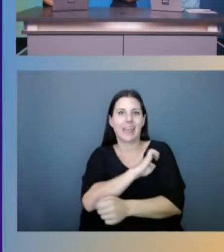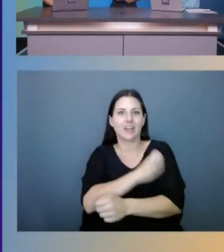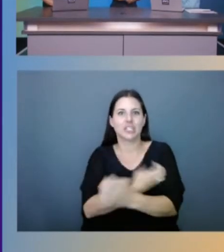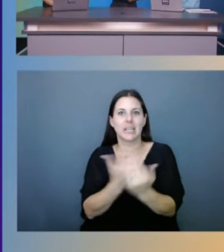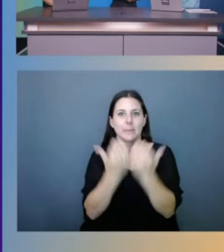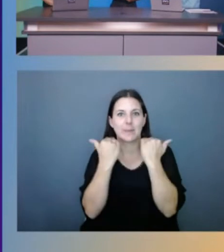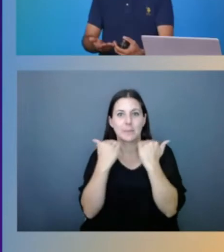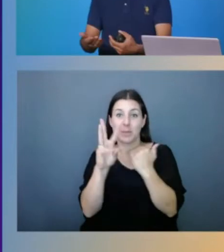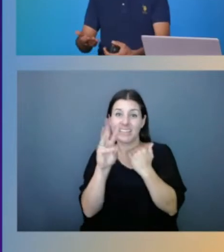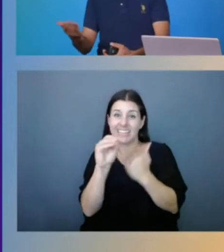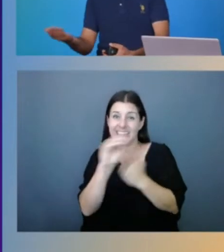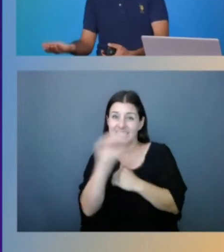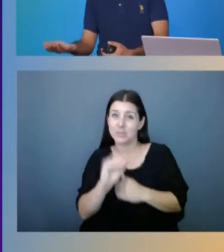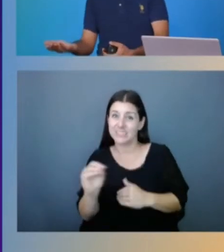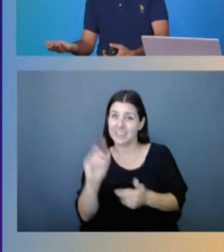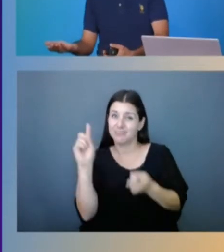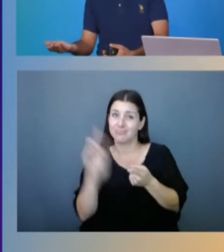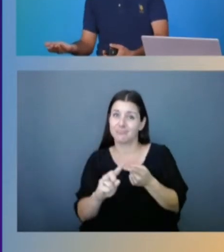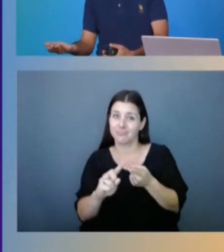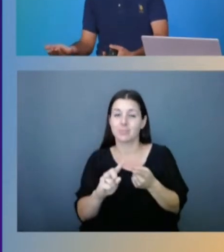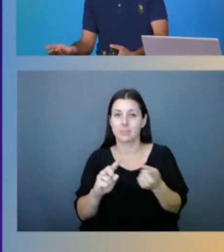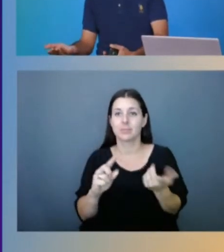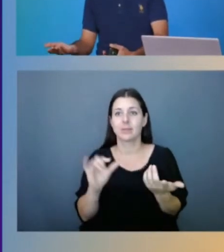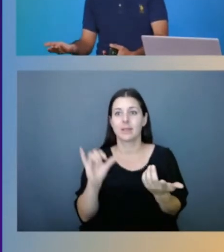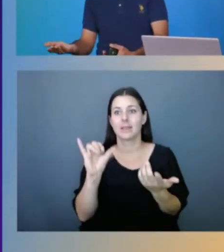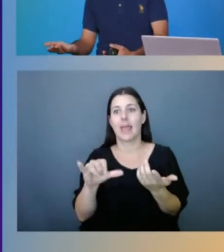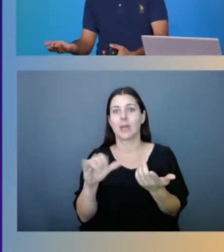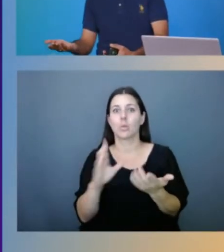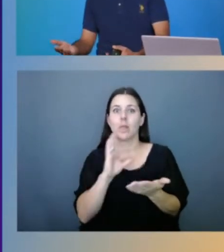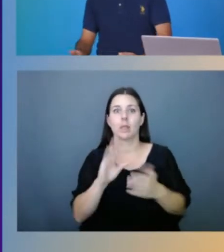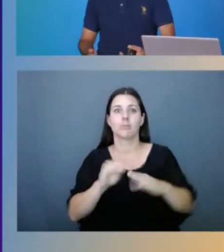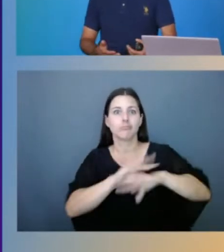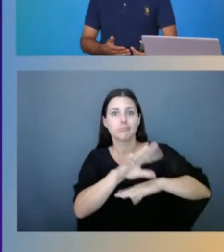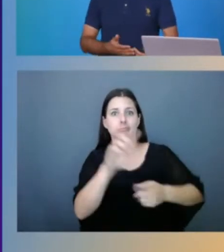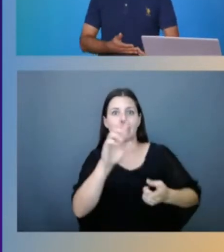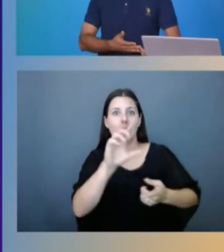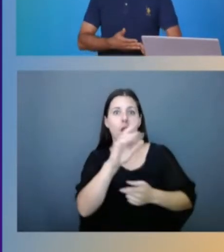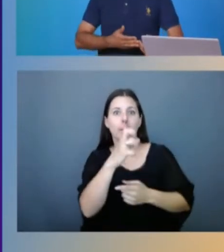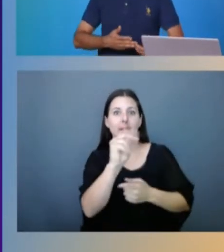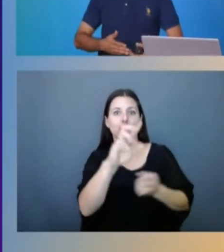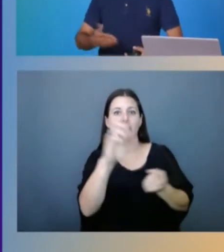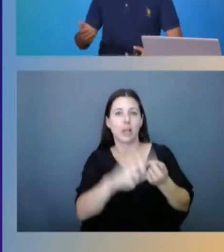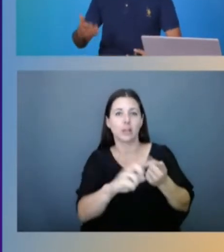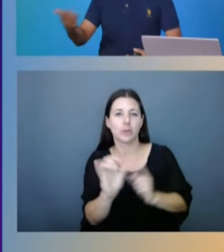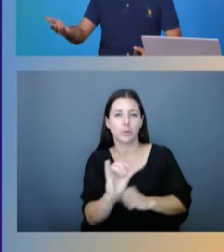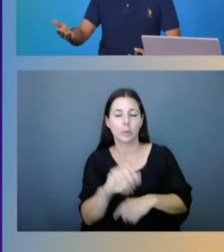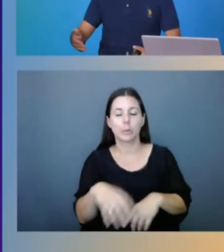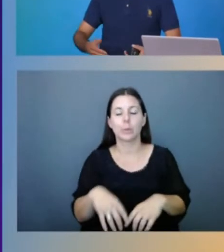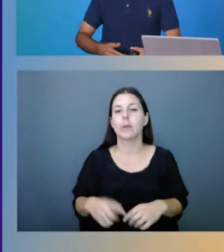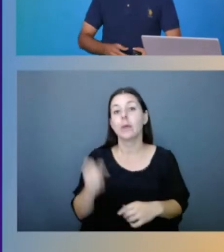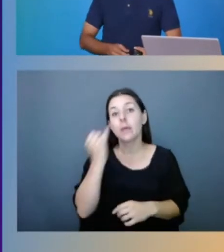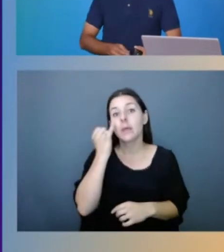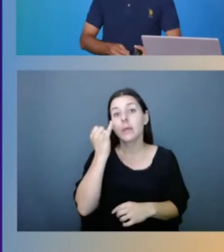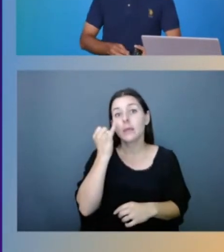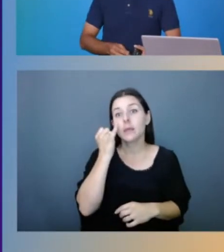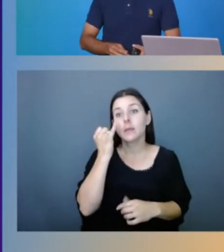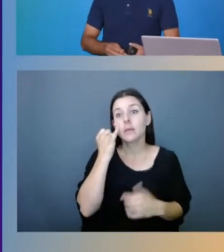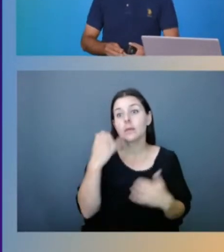And that converts to our carbon reduction goals also. So that's why, when we will talk about